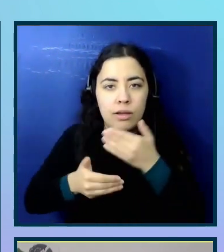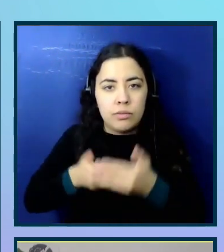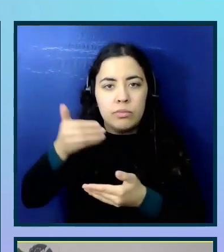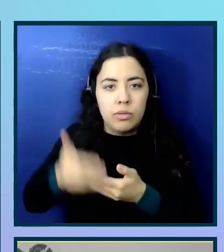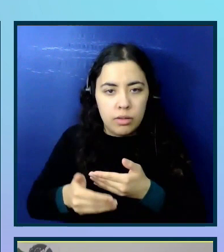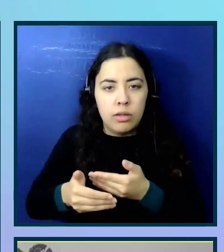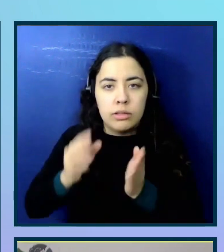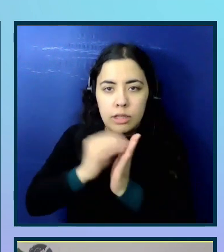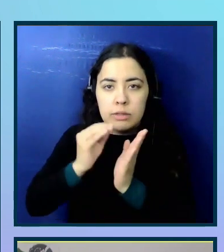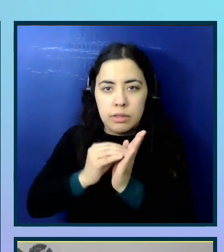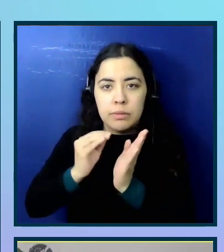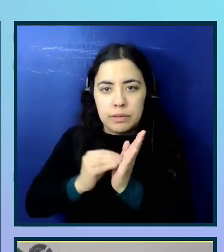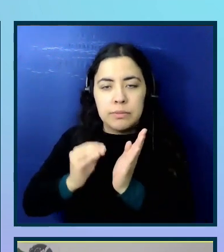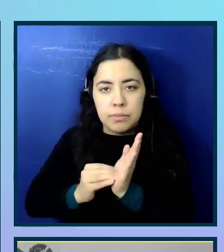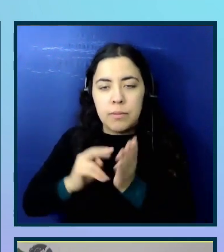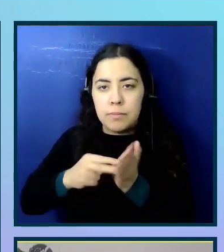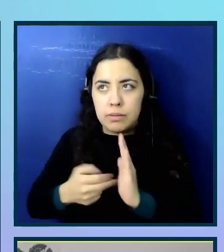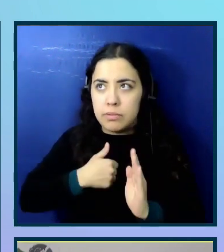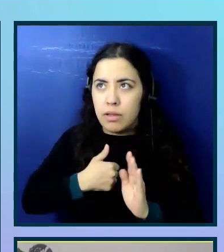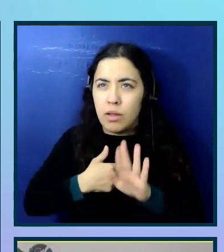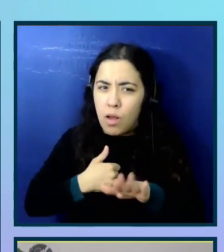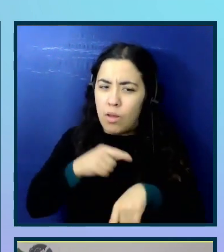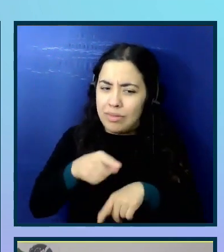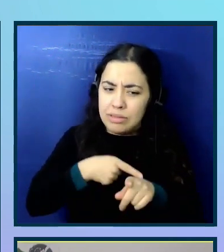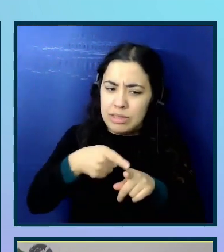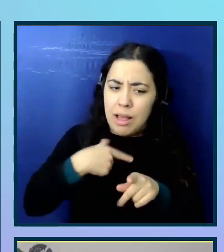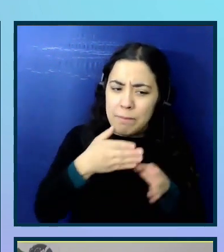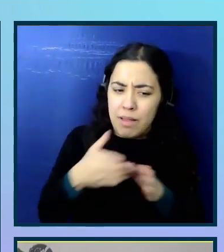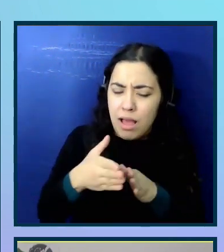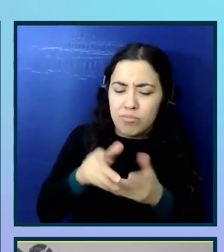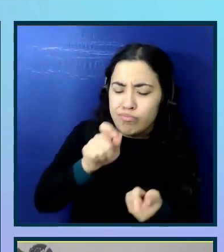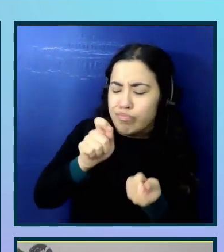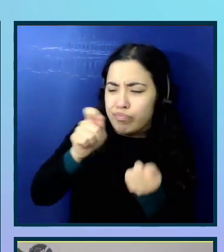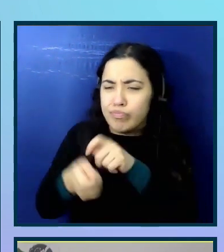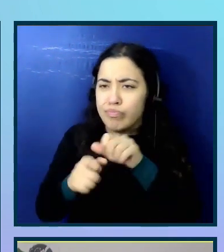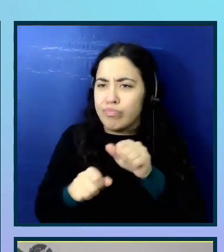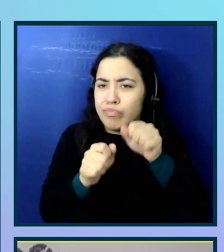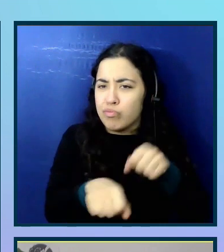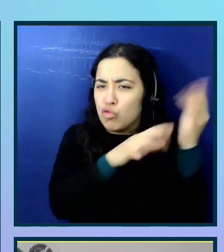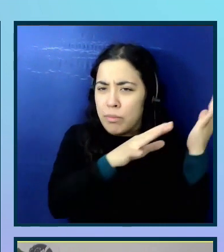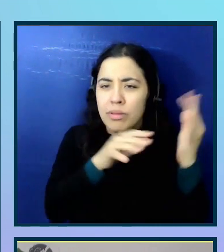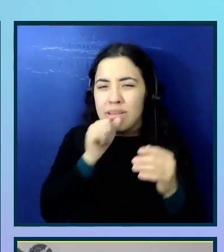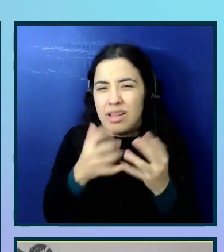sometimes forces me to rethink a solution that was not going to work anyway. (mouse clicking)